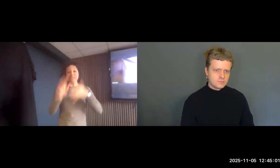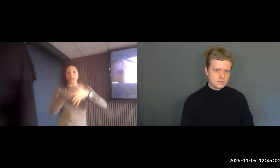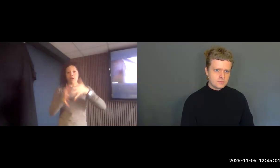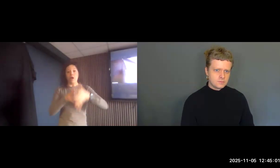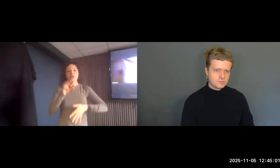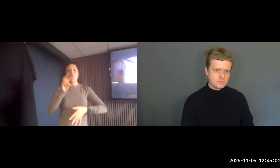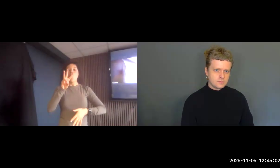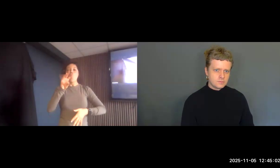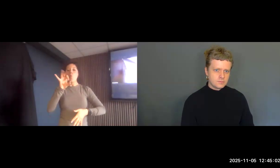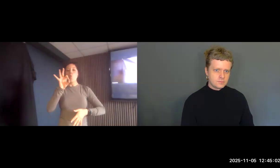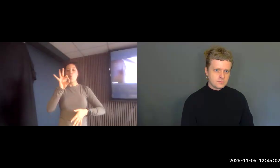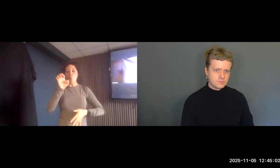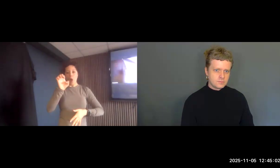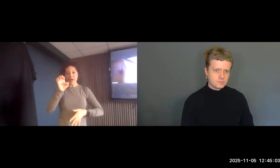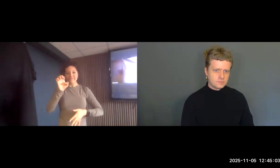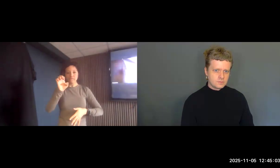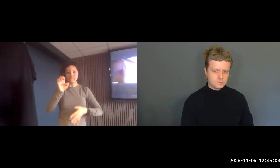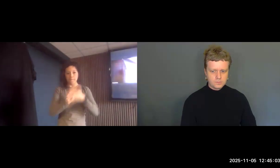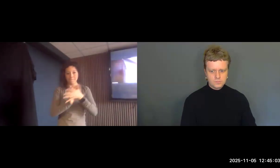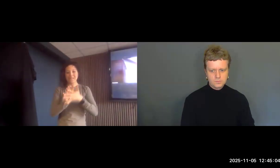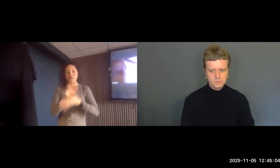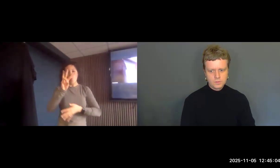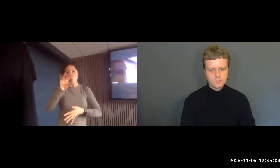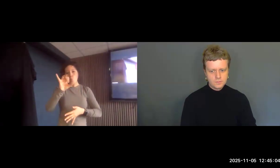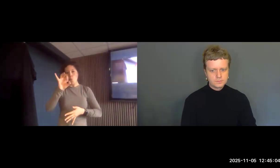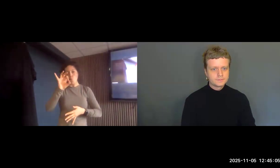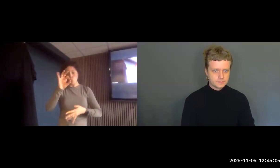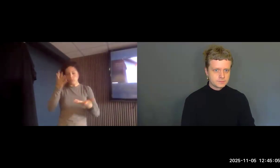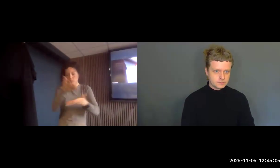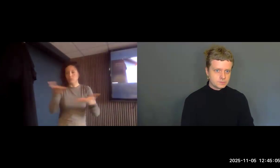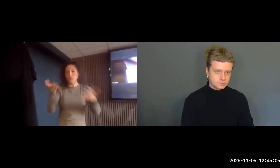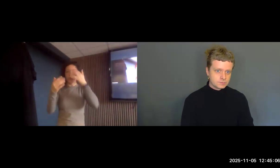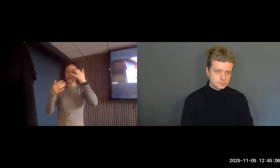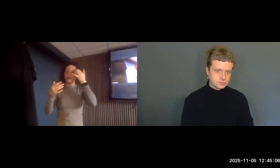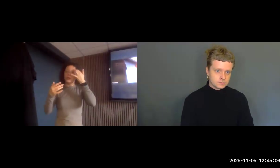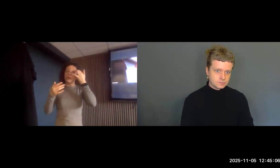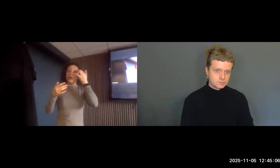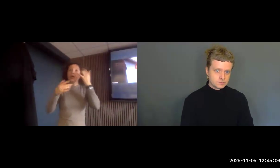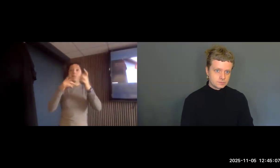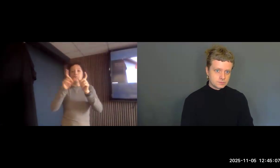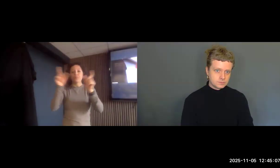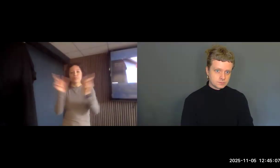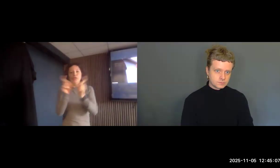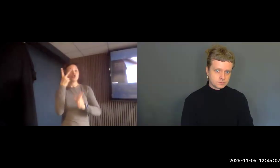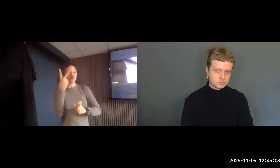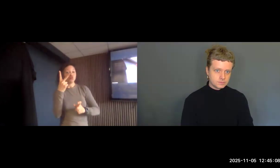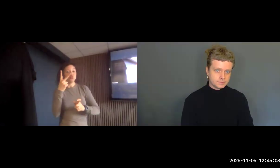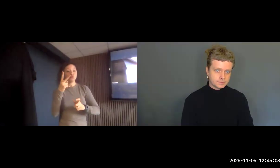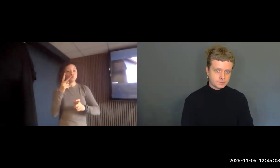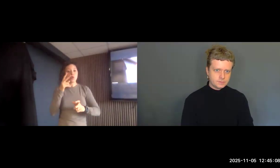So, for example, the sign we saw was wife, so the sign to mean wife.